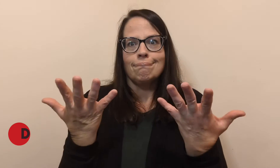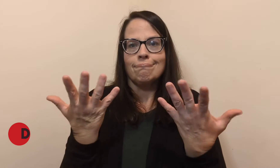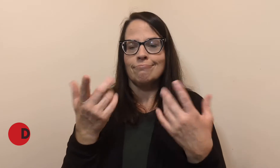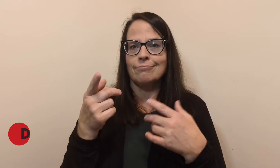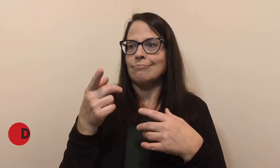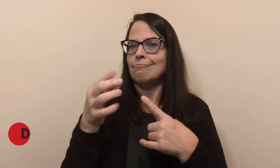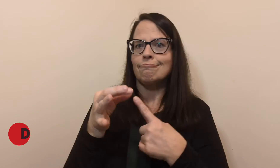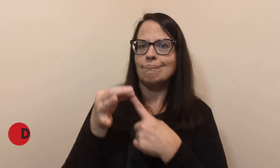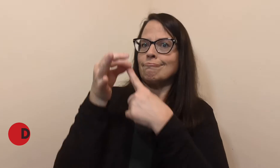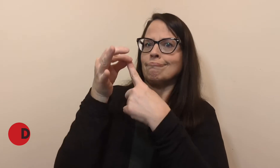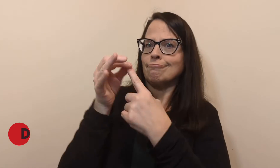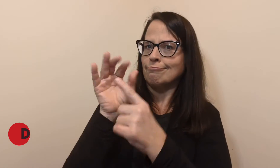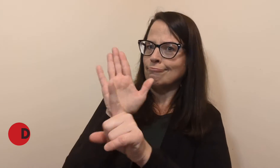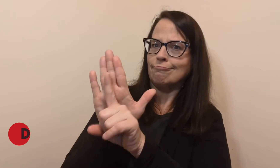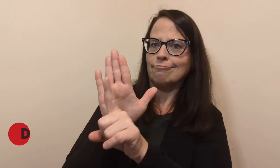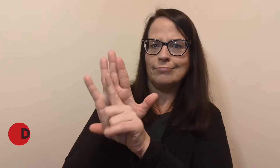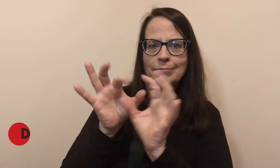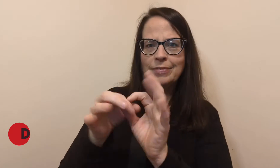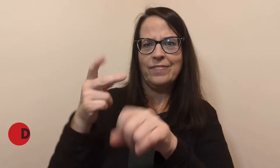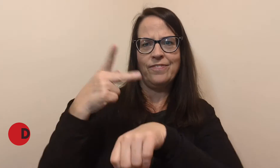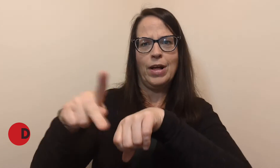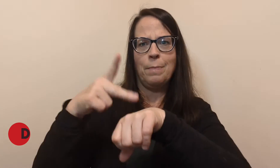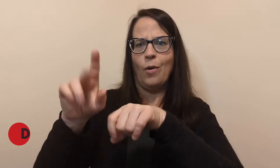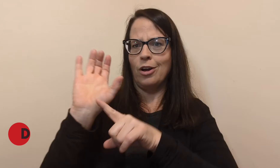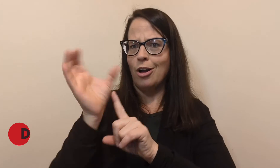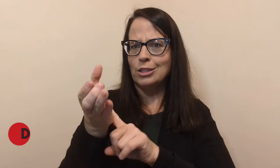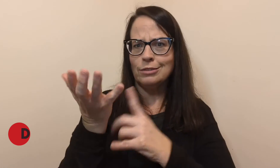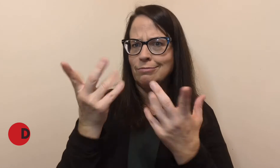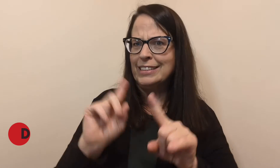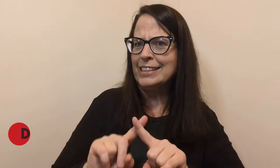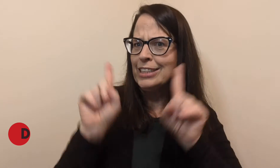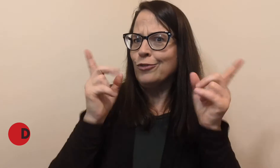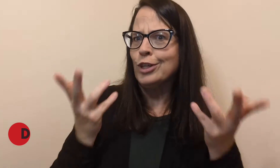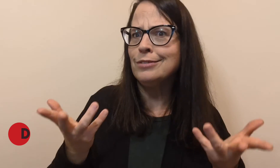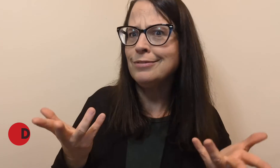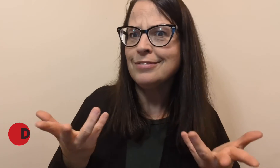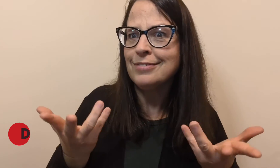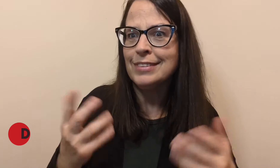What is unique about Filipino culture that is different?